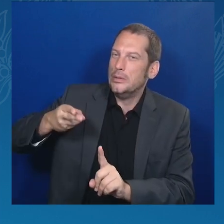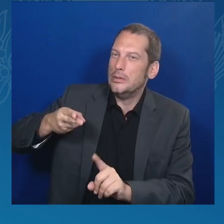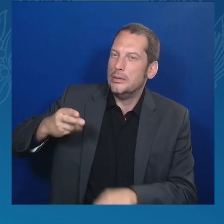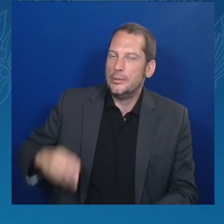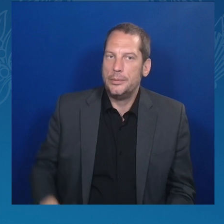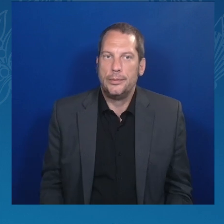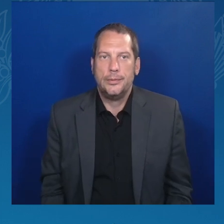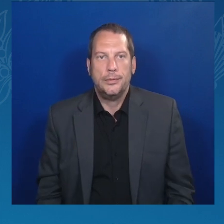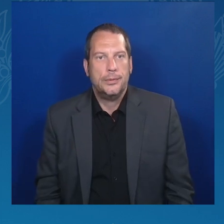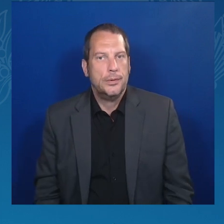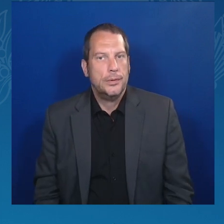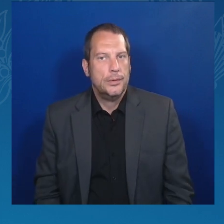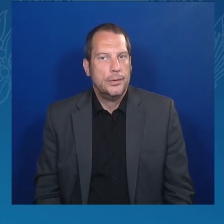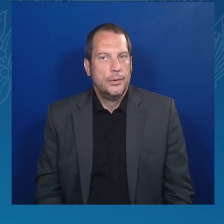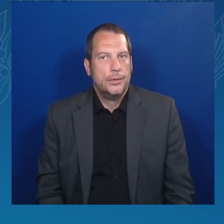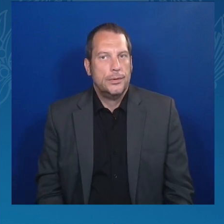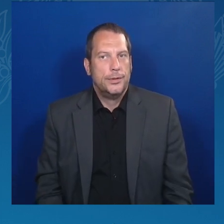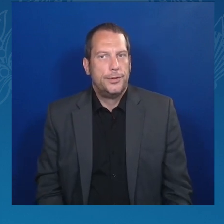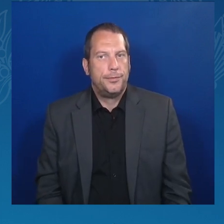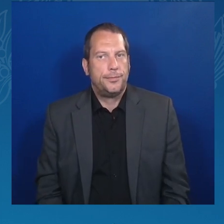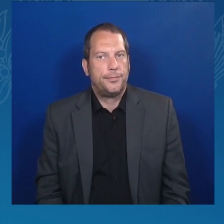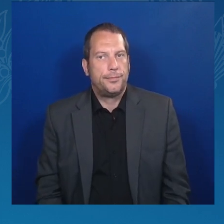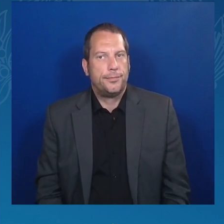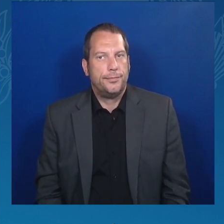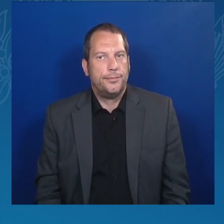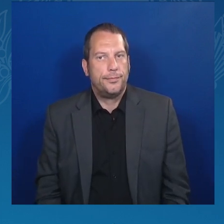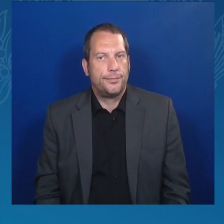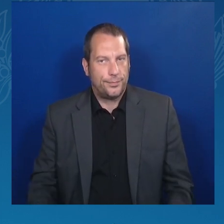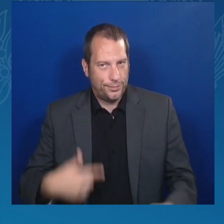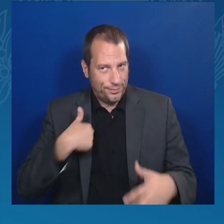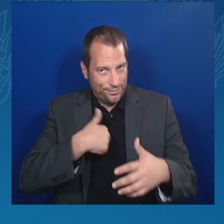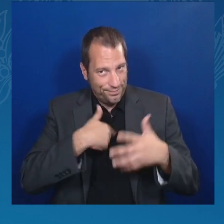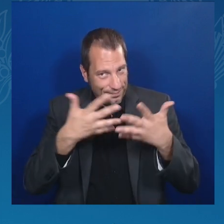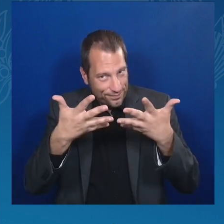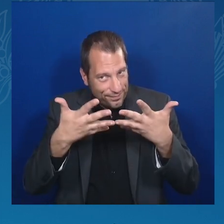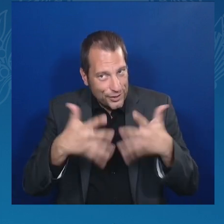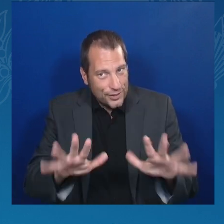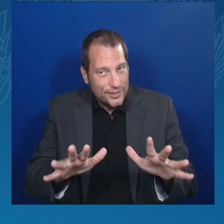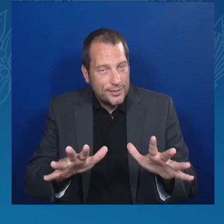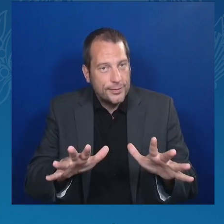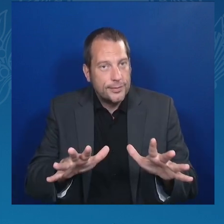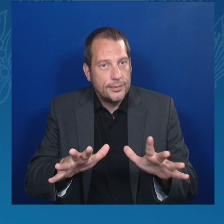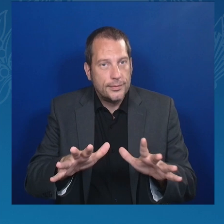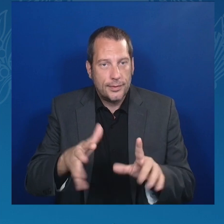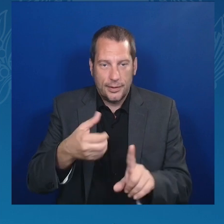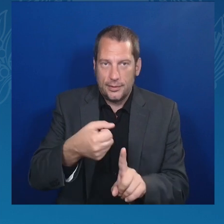We expanded the power of OSHA to make workplaces safer.